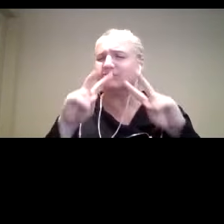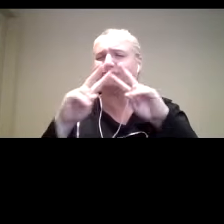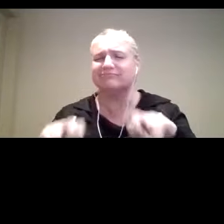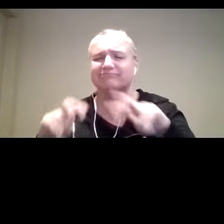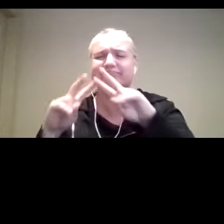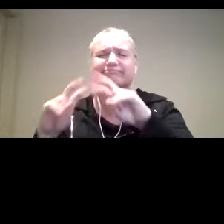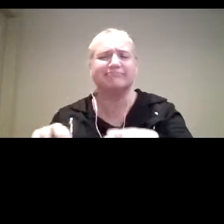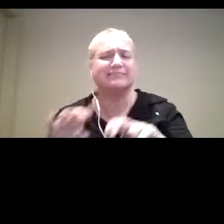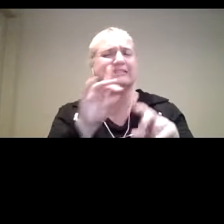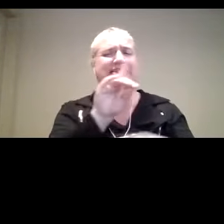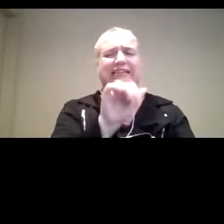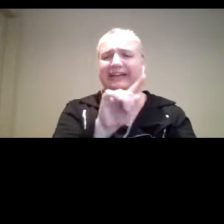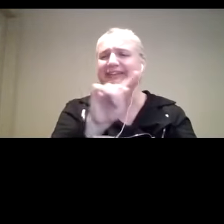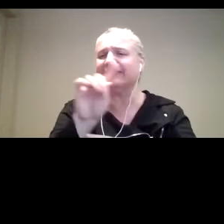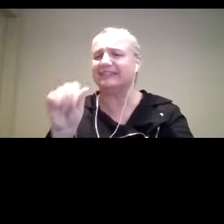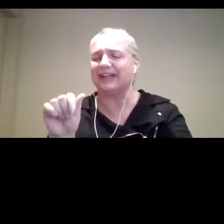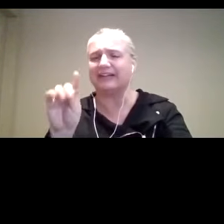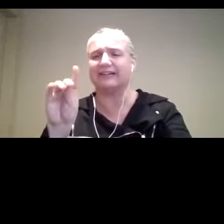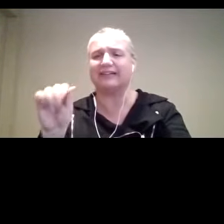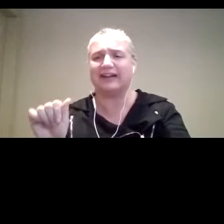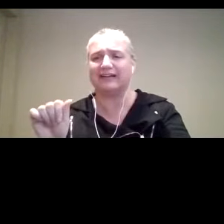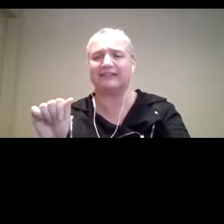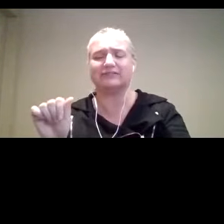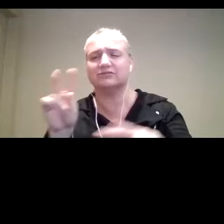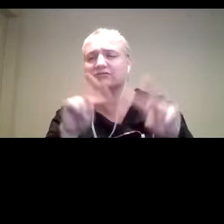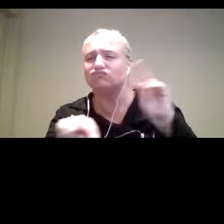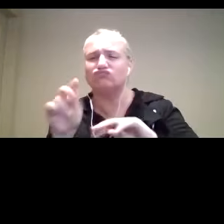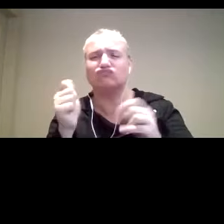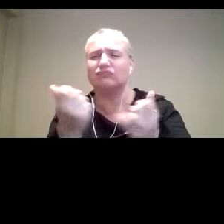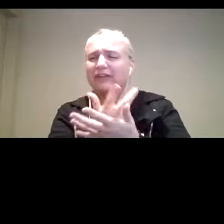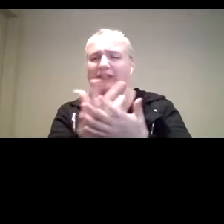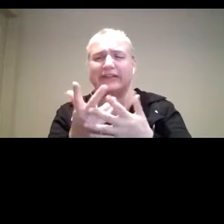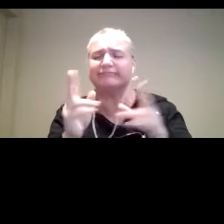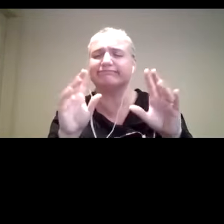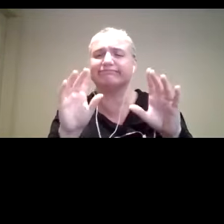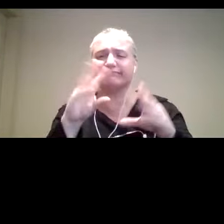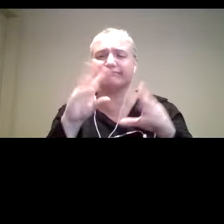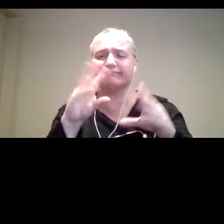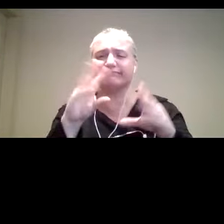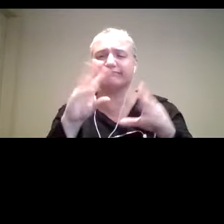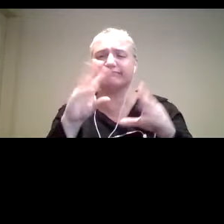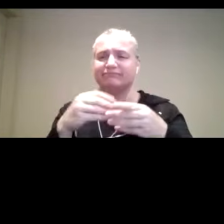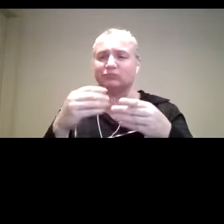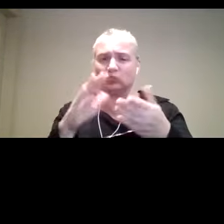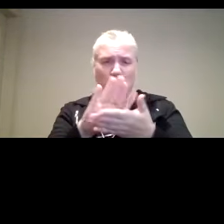look at all of the things that are going on in school, and they determine that in order for that student